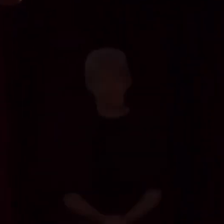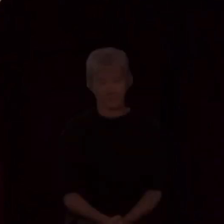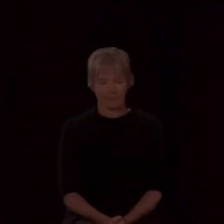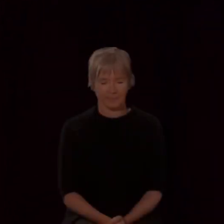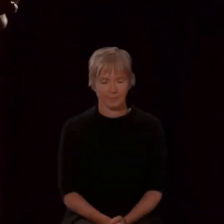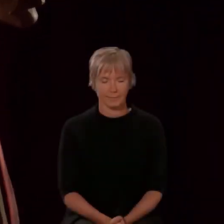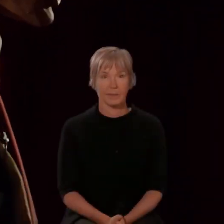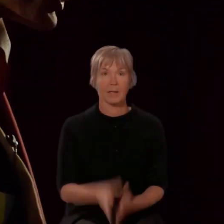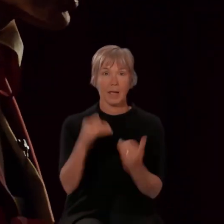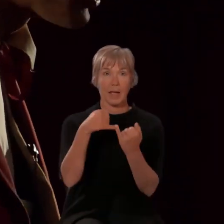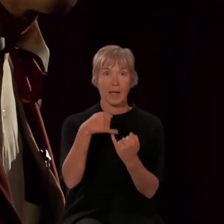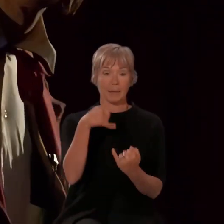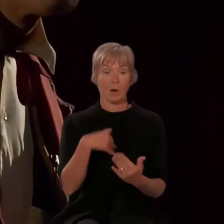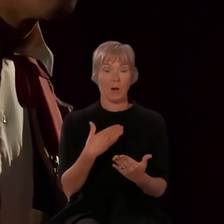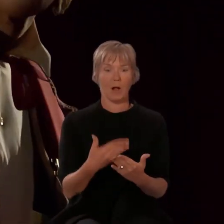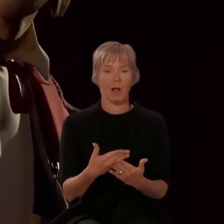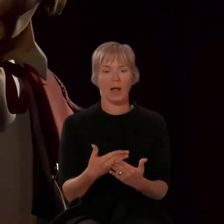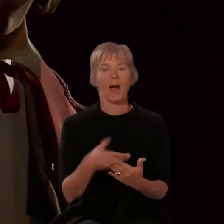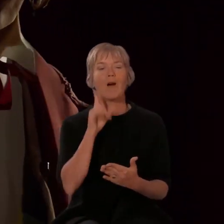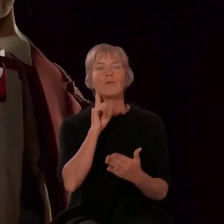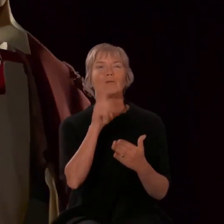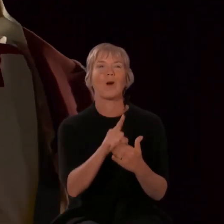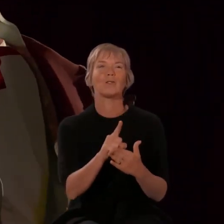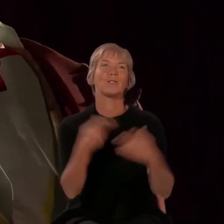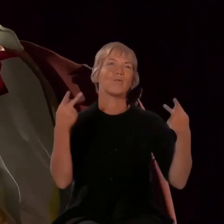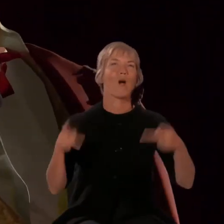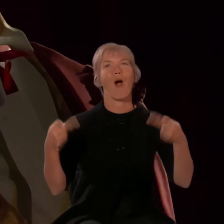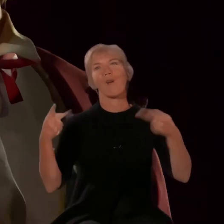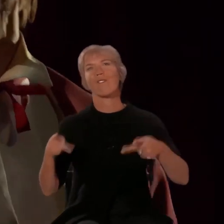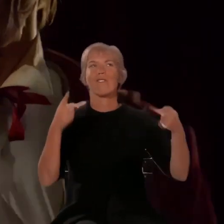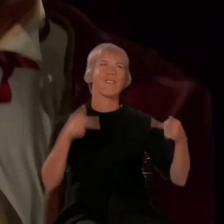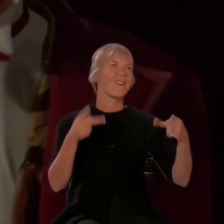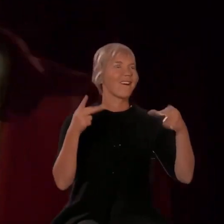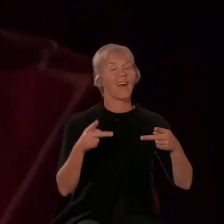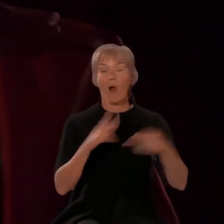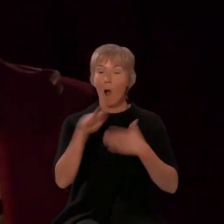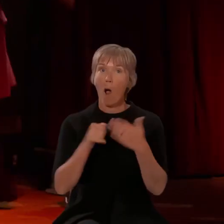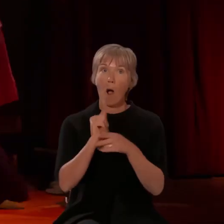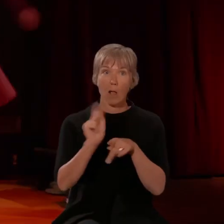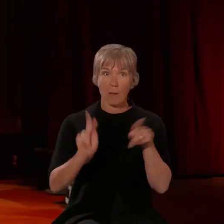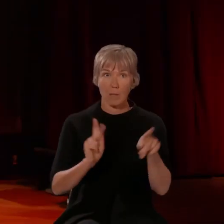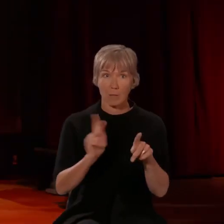When Ichabod arrived, he found the merriment had already begun. All the townsfolk were dancing and making merry.